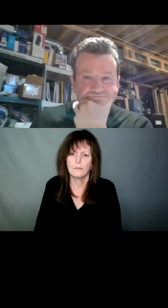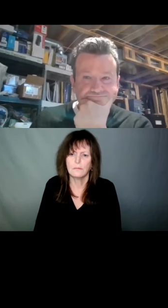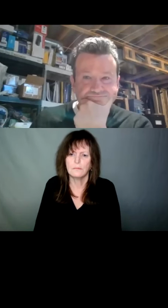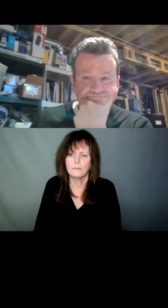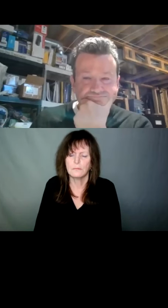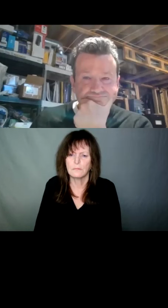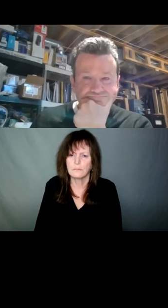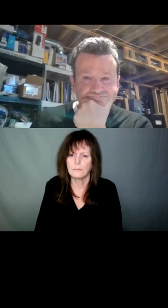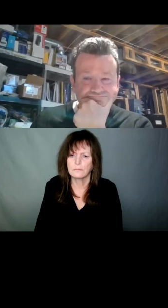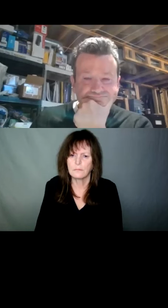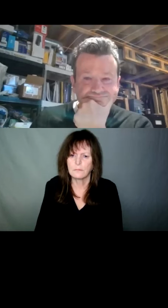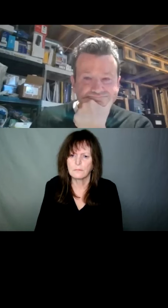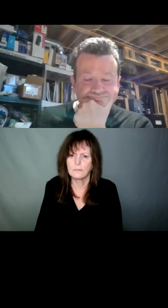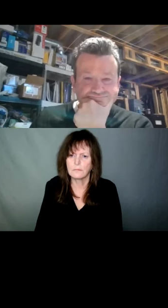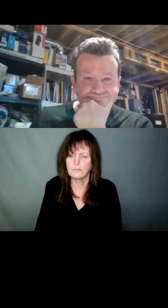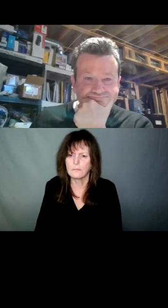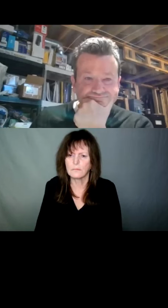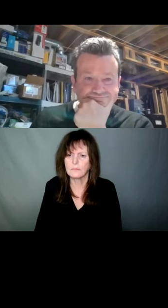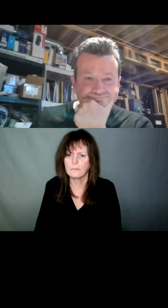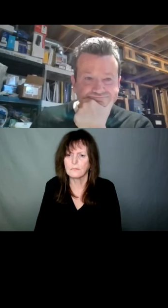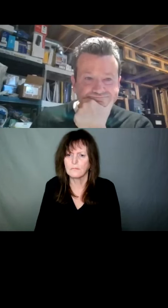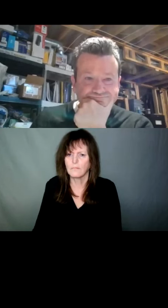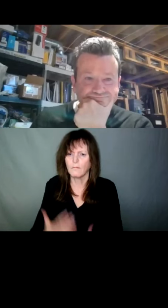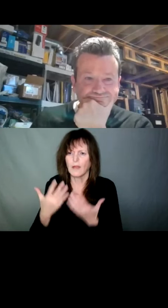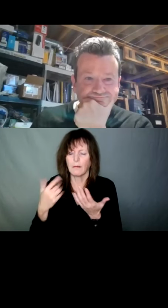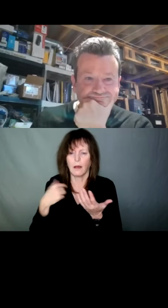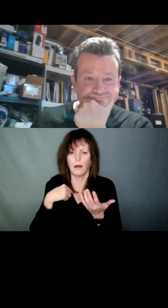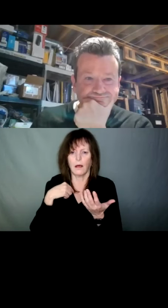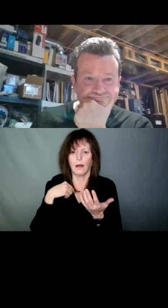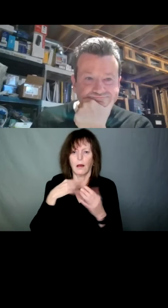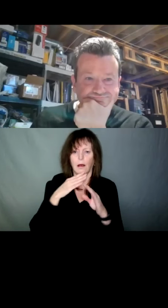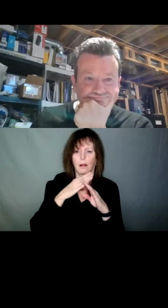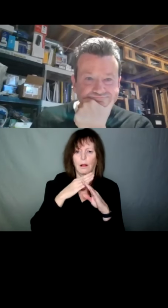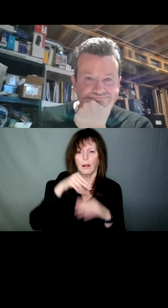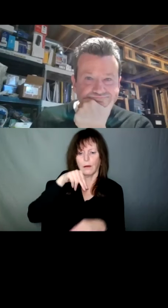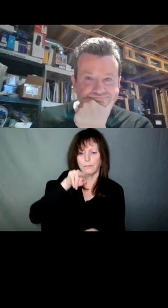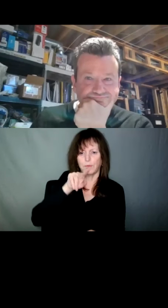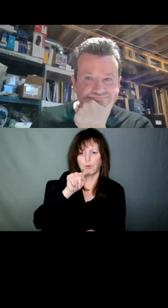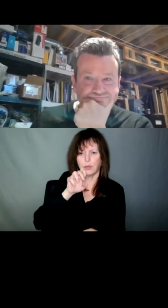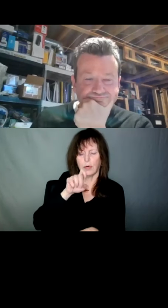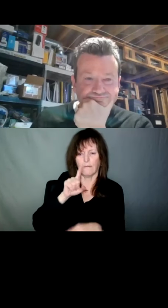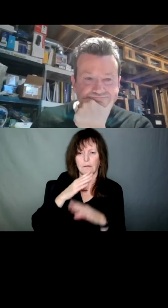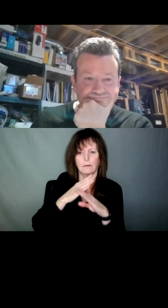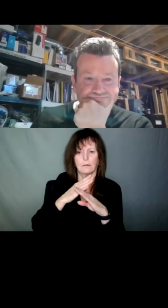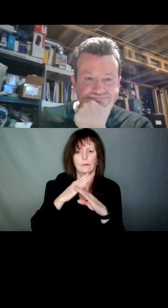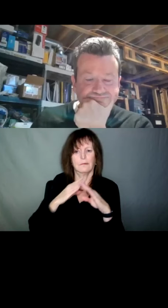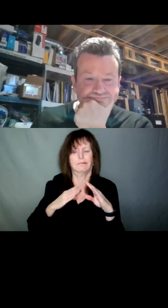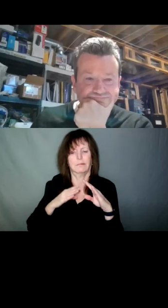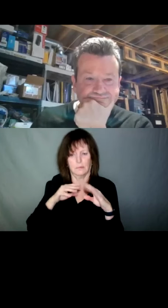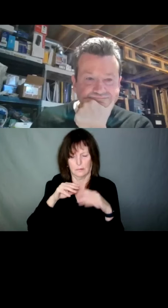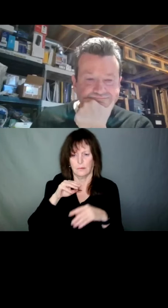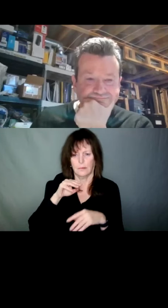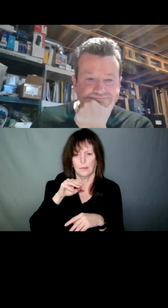John, I cannot hear the video. Can other people? » REBECCA WOOD: John, it could be that I muted you